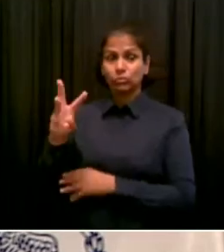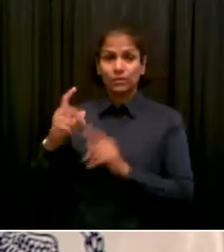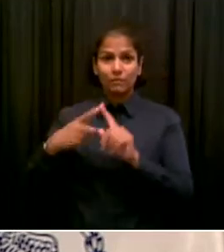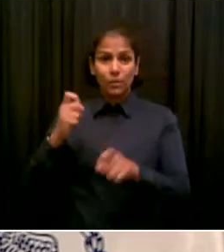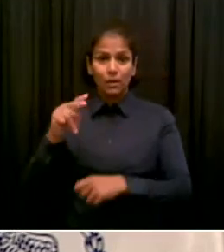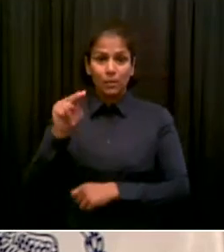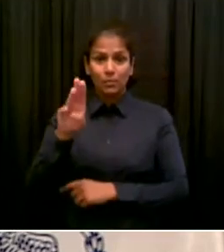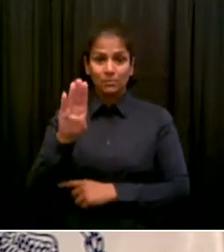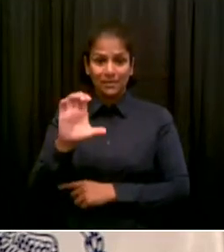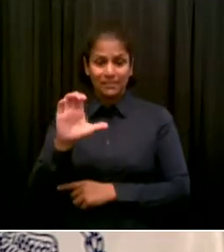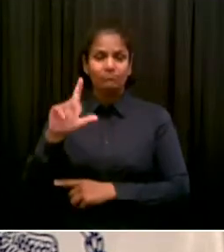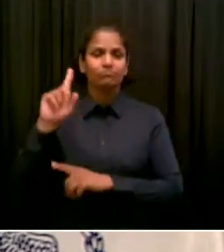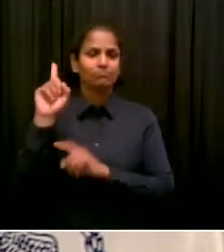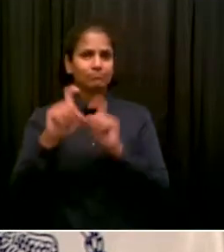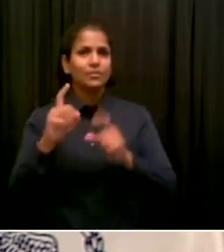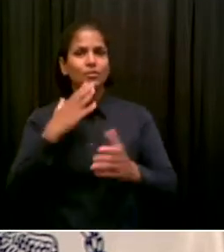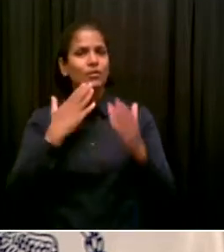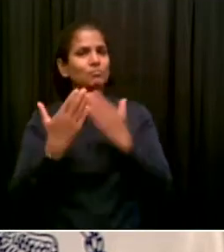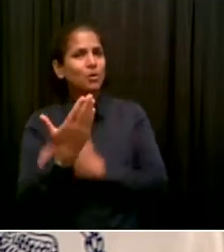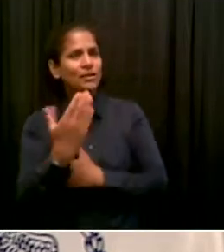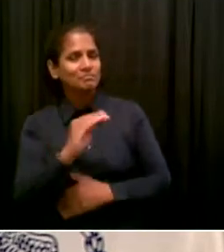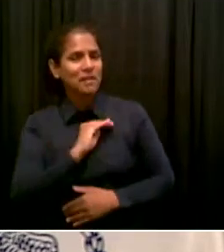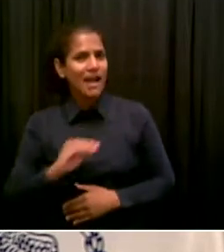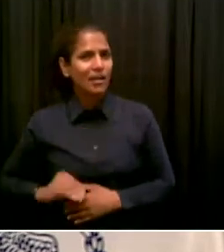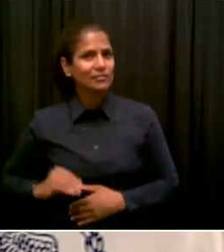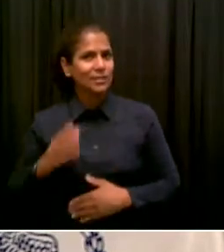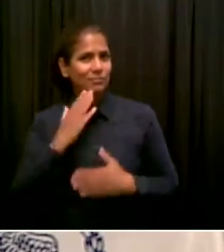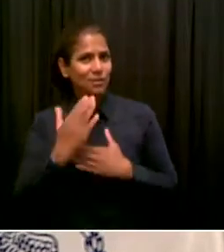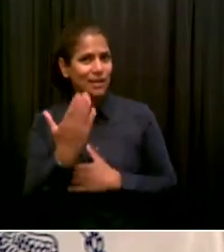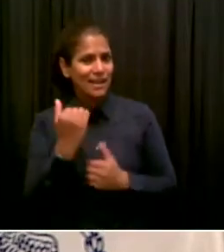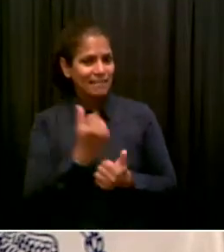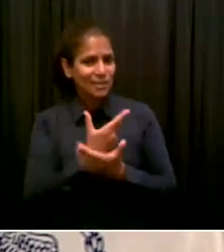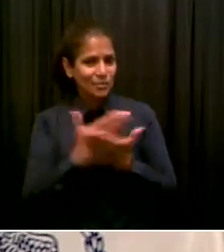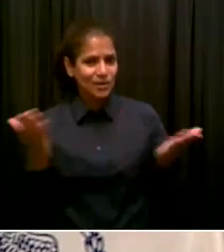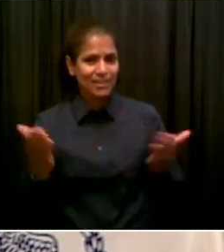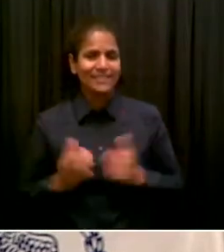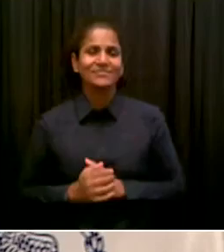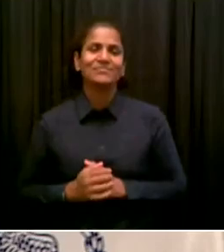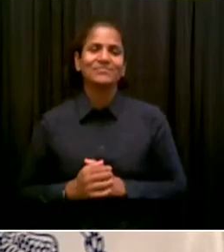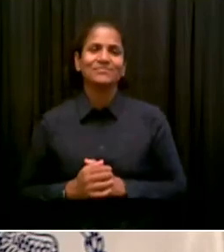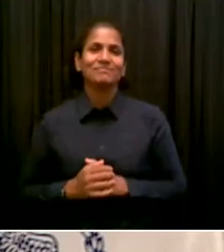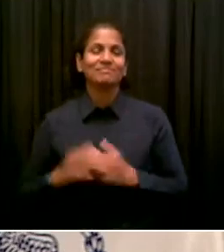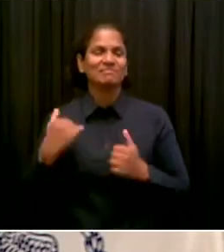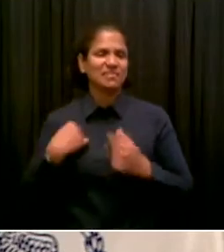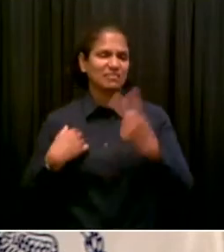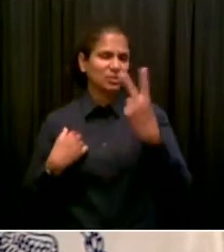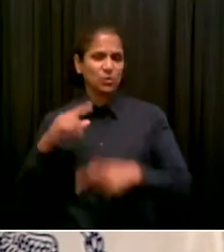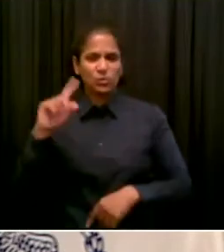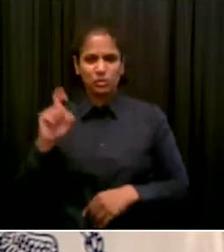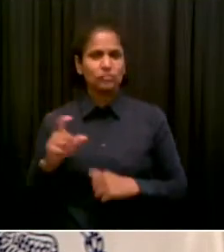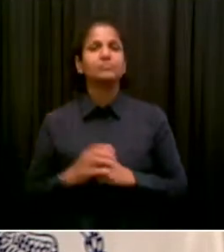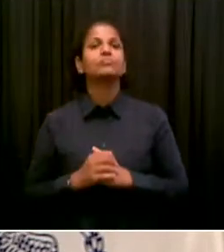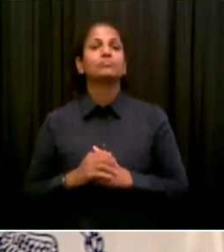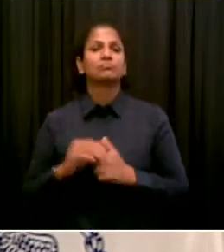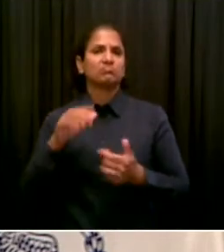OUR FIRST QUESTION OF THE D AY GOES TO NBC.